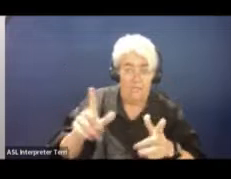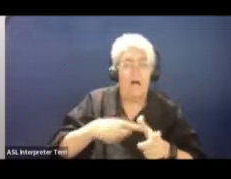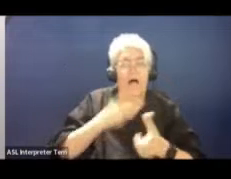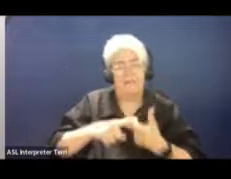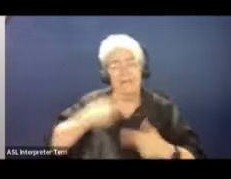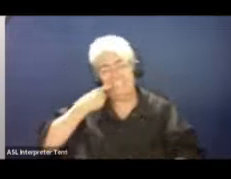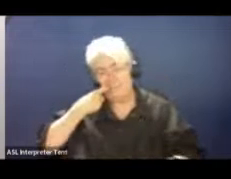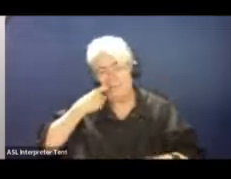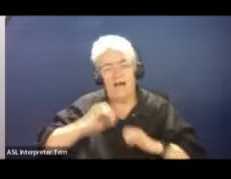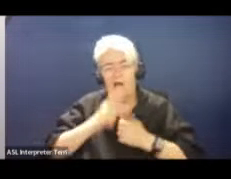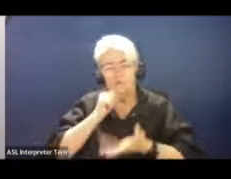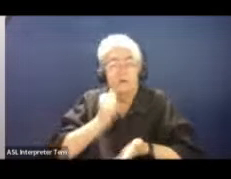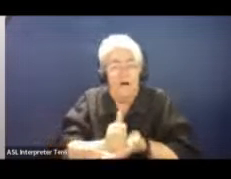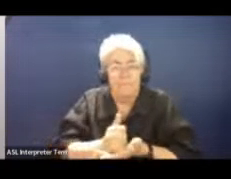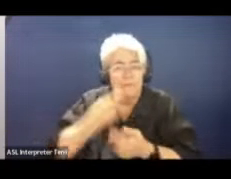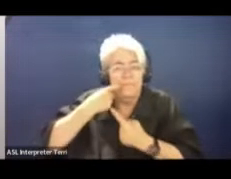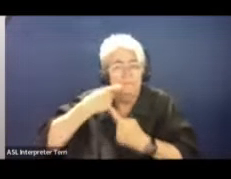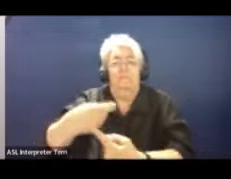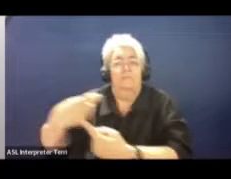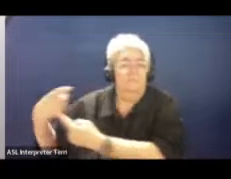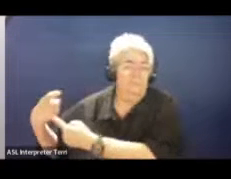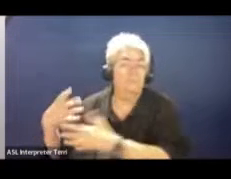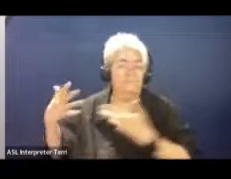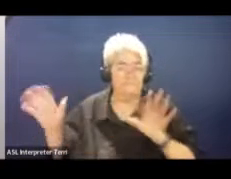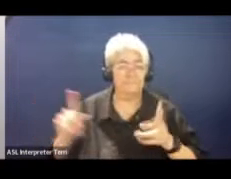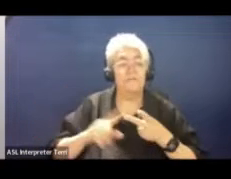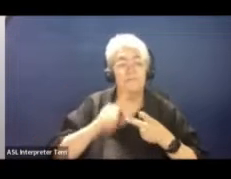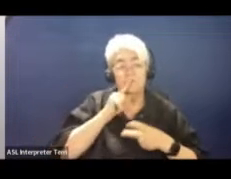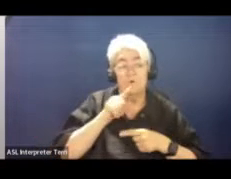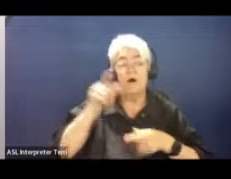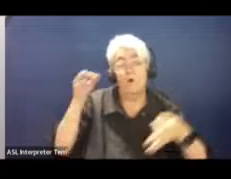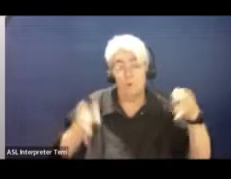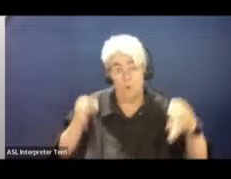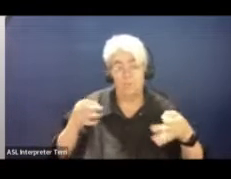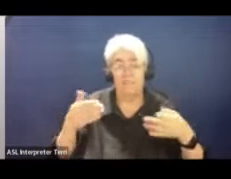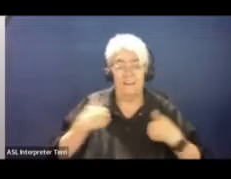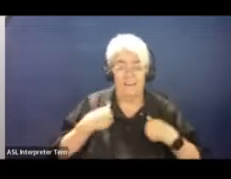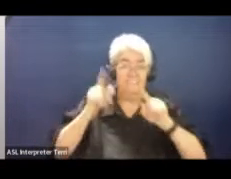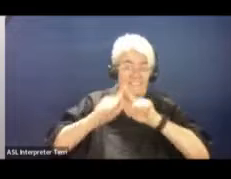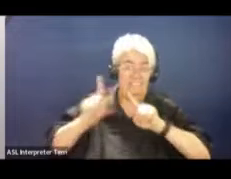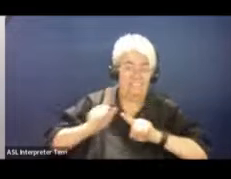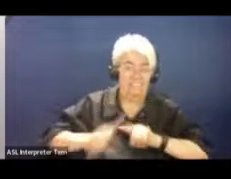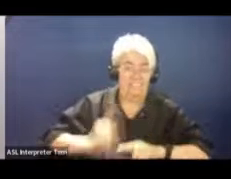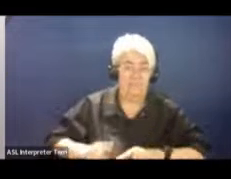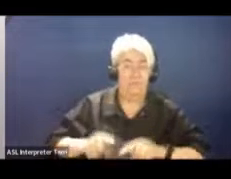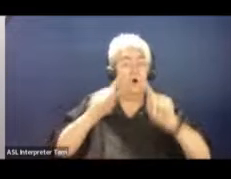Now, the courts that you see here on your screen, these are the courts that we have current partnerships with them. They are